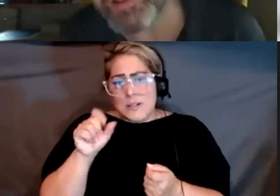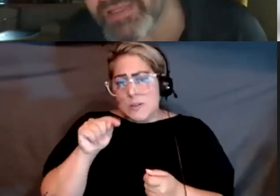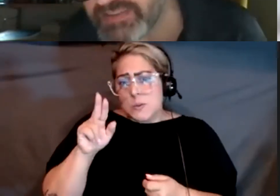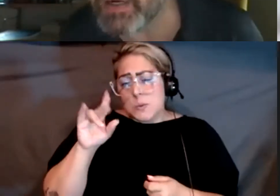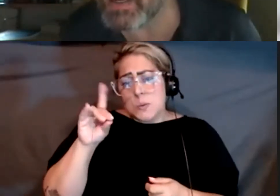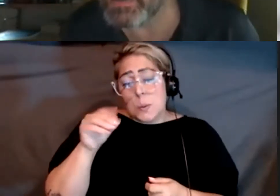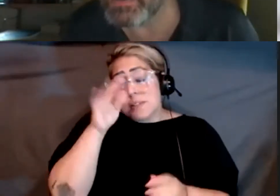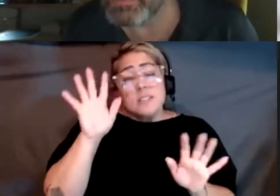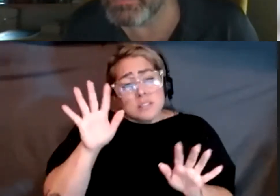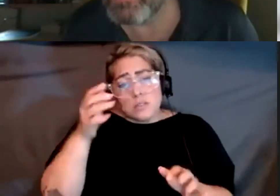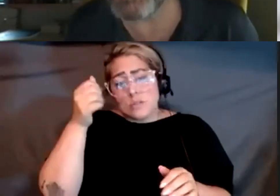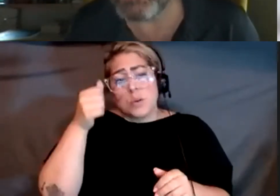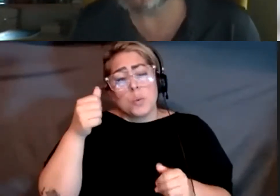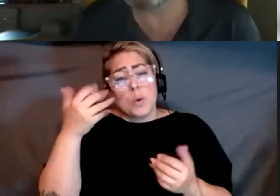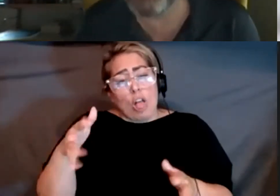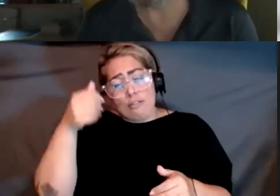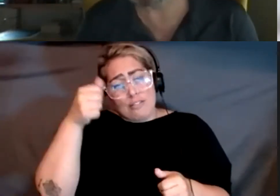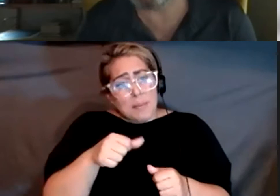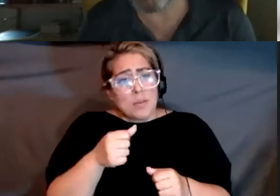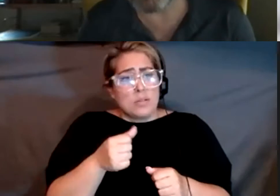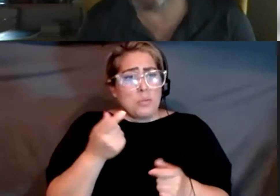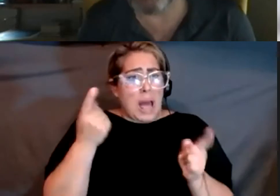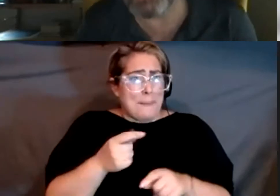dance studios that were wrongly closed. And